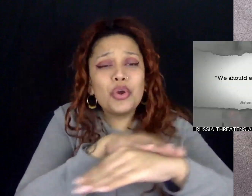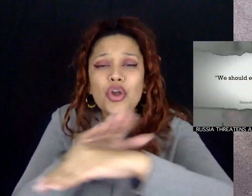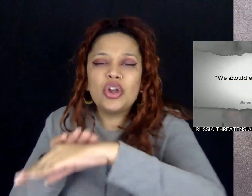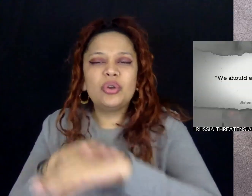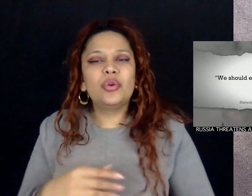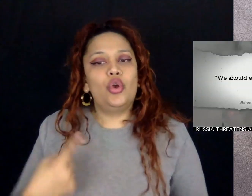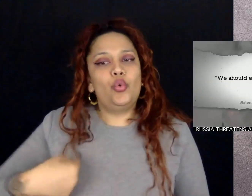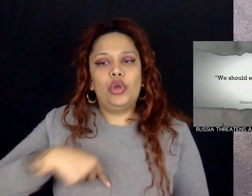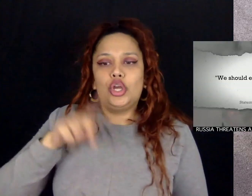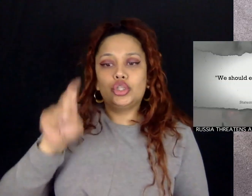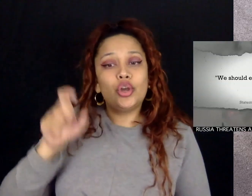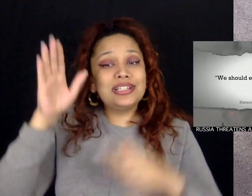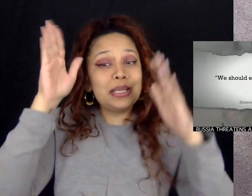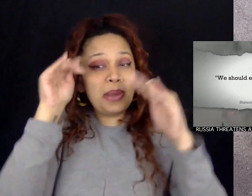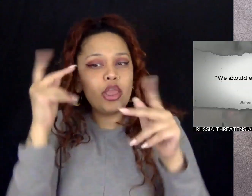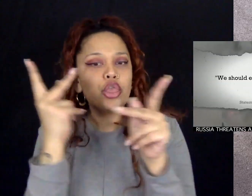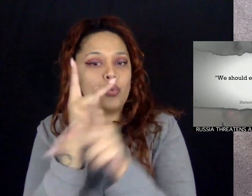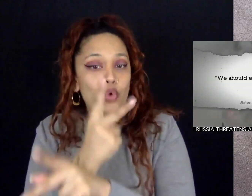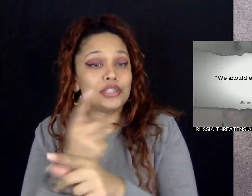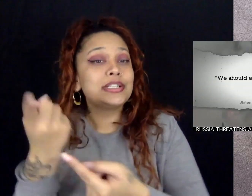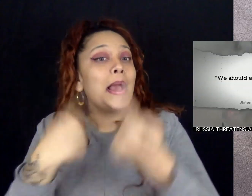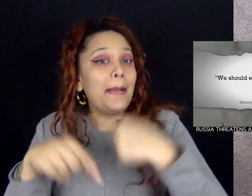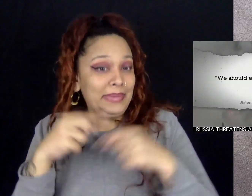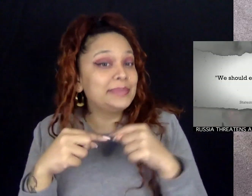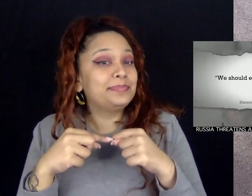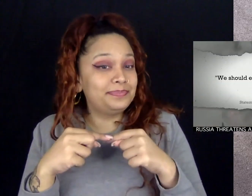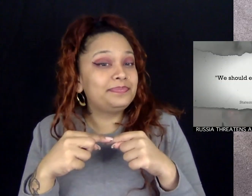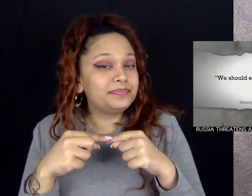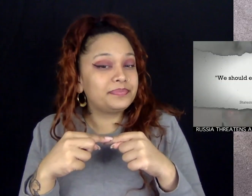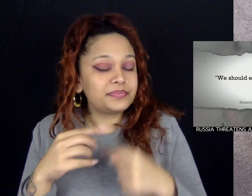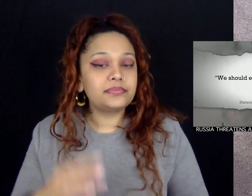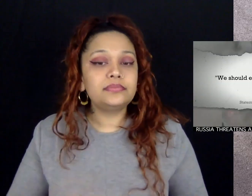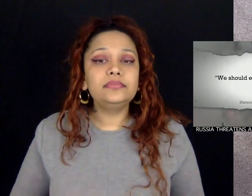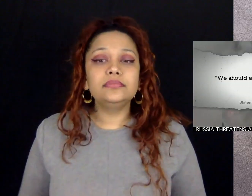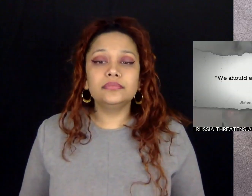French leaders are now warning we should expect the worst is yet to come